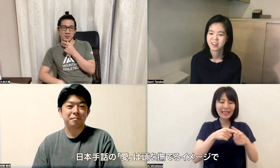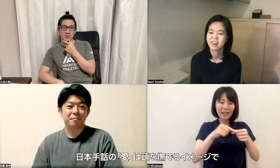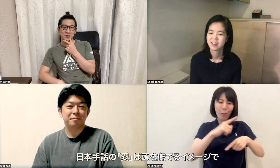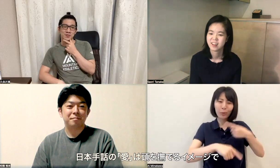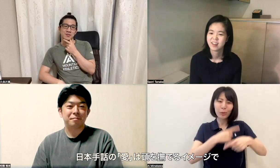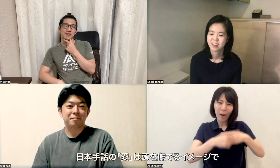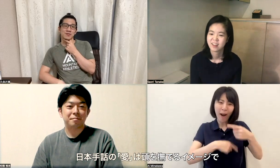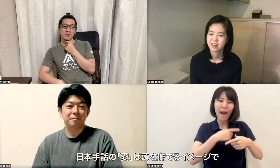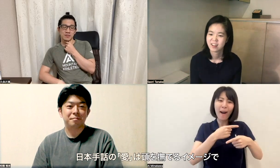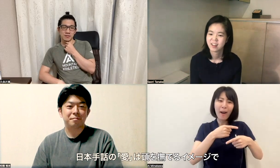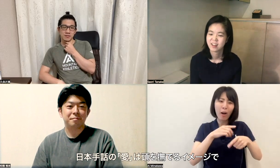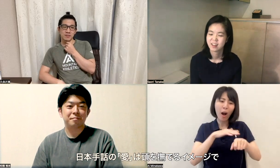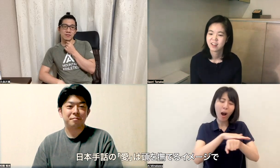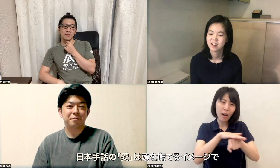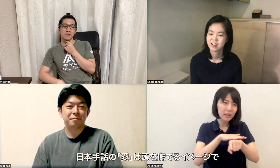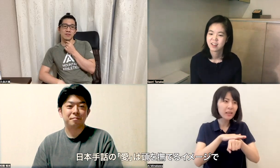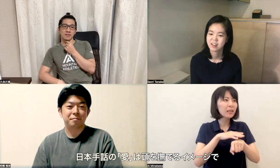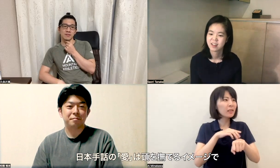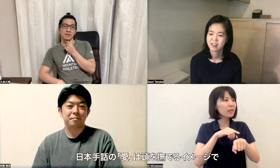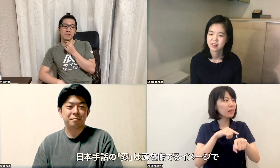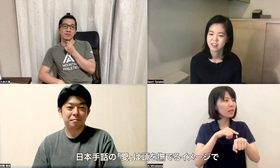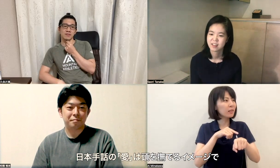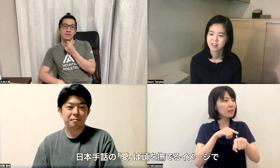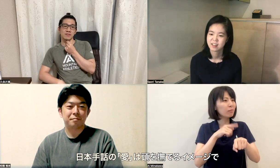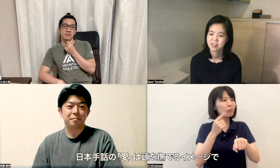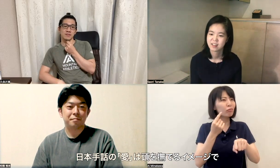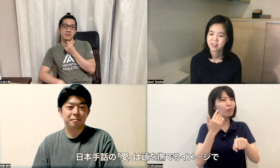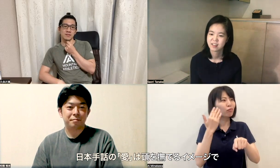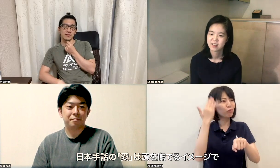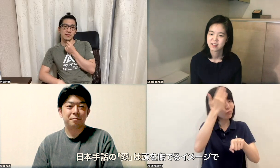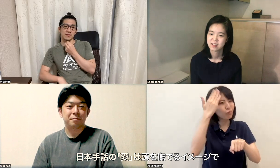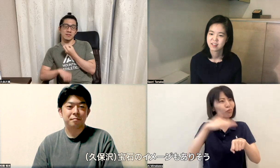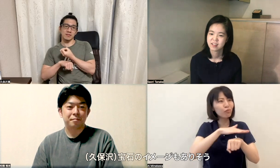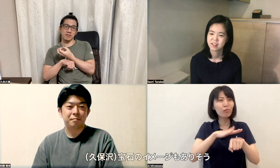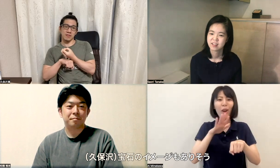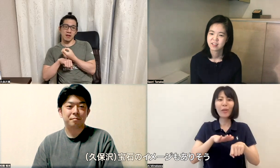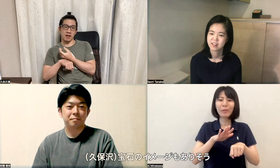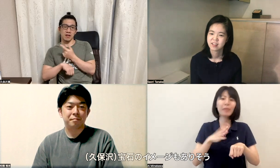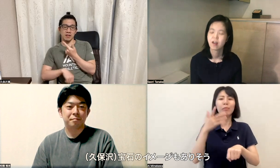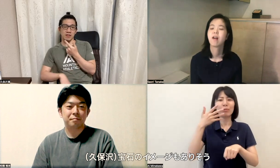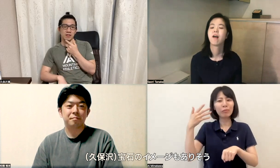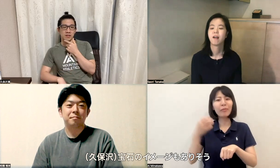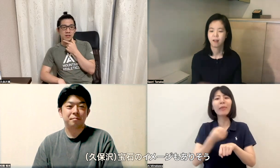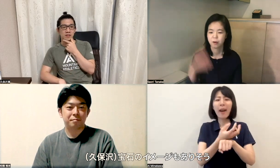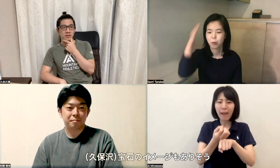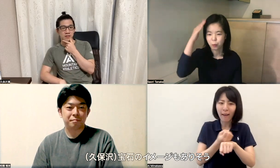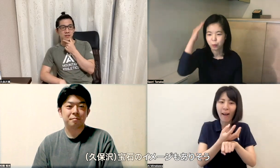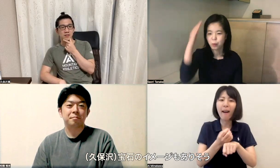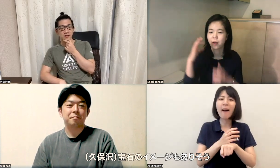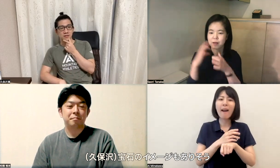Ai in JSL has an image of patting someone's head. (YK) It also has an image of jewelries.